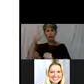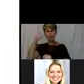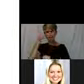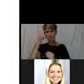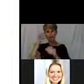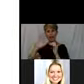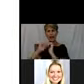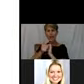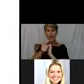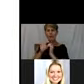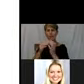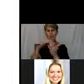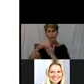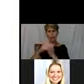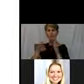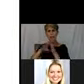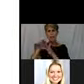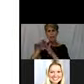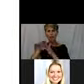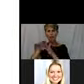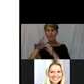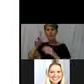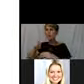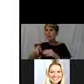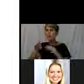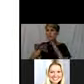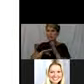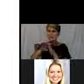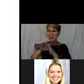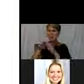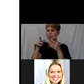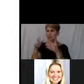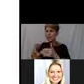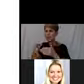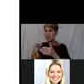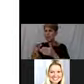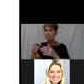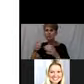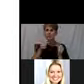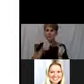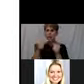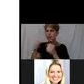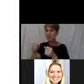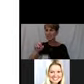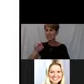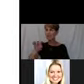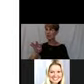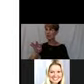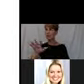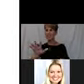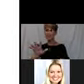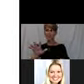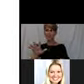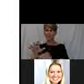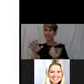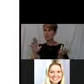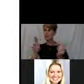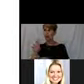We also had to develop a street strategy. In LA there was 45,000 unsheltered homeless, I was the only provider.